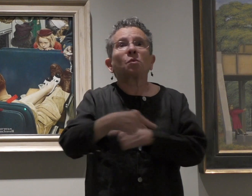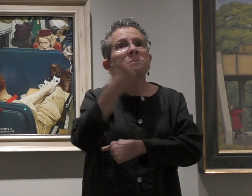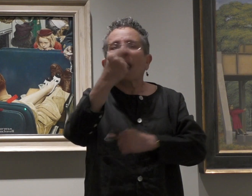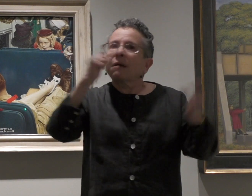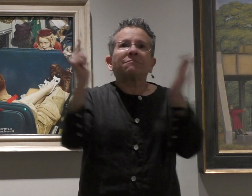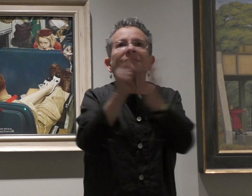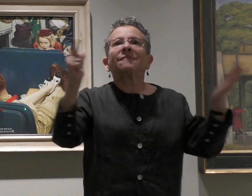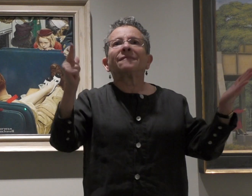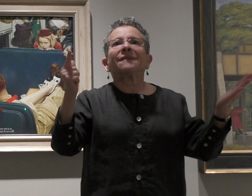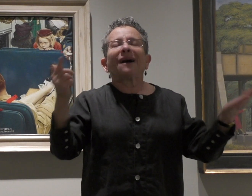Today, of course, that would never be allowed.